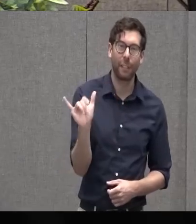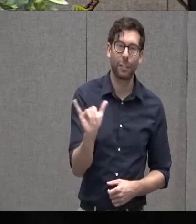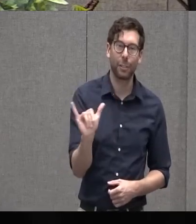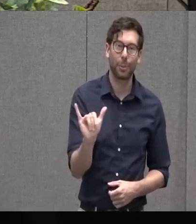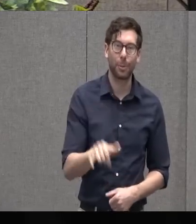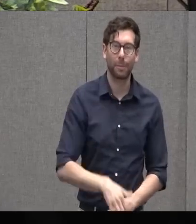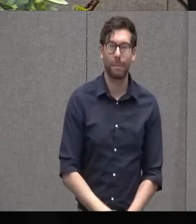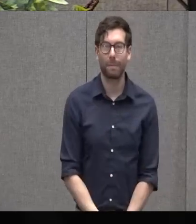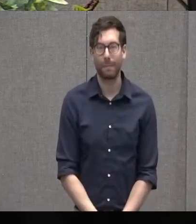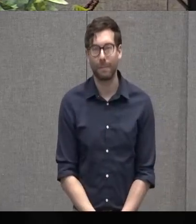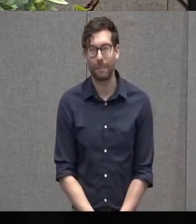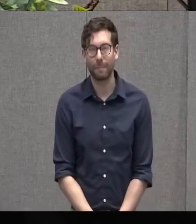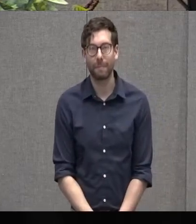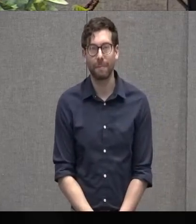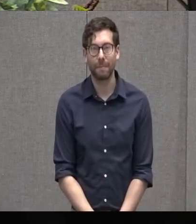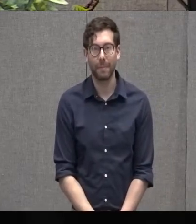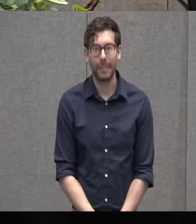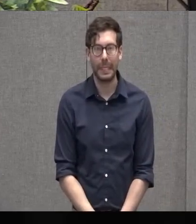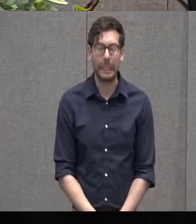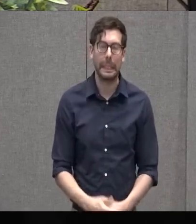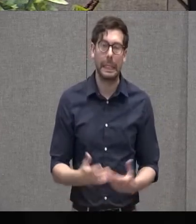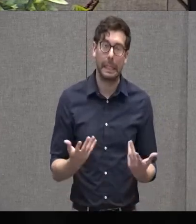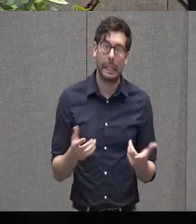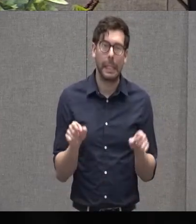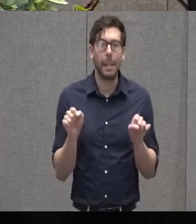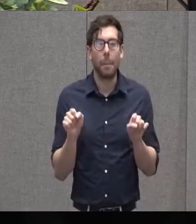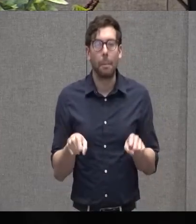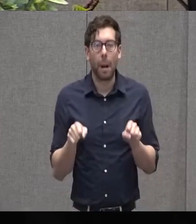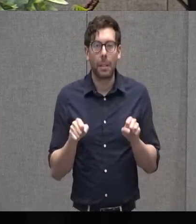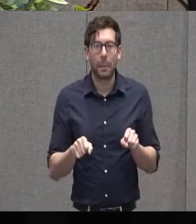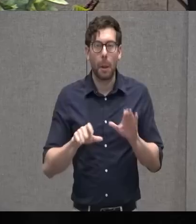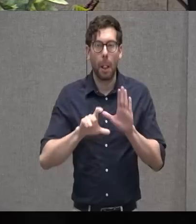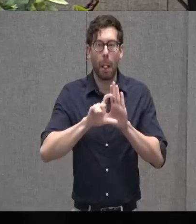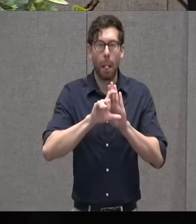Right there, those might fall off as well. So I'll keep an eye on them.